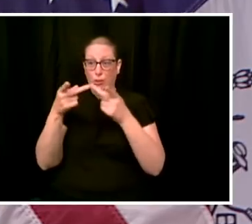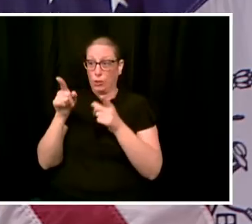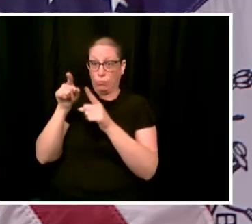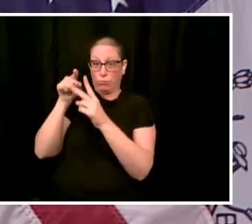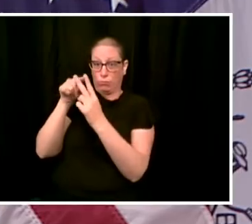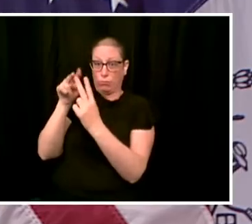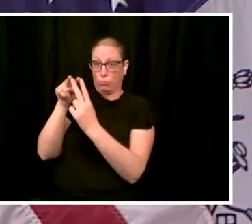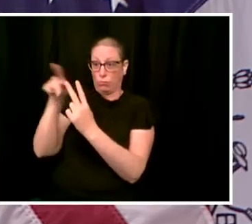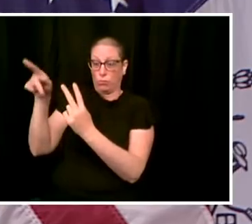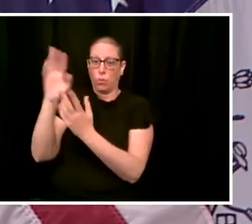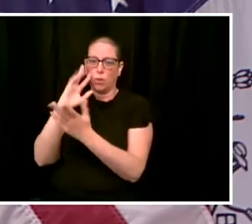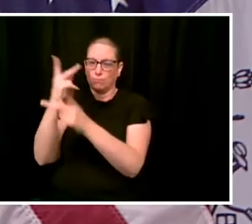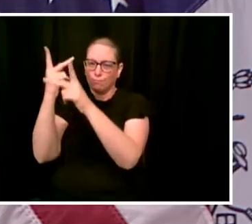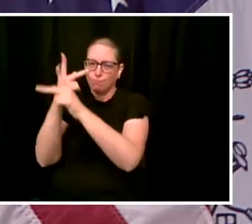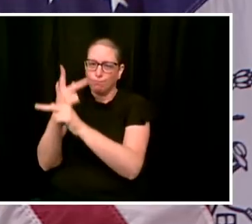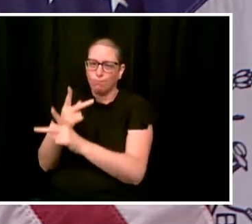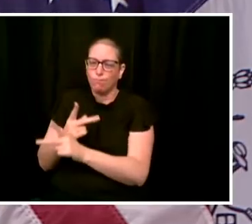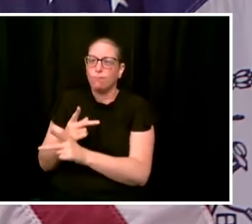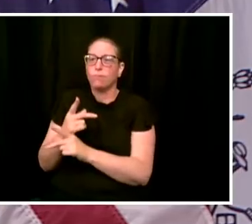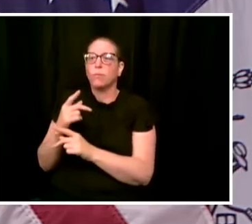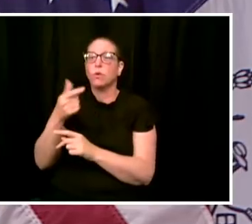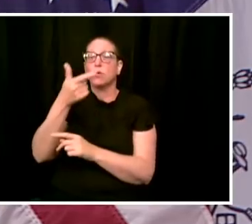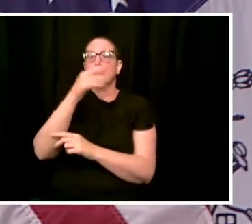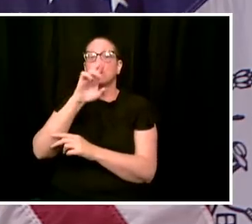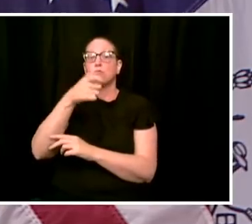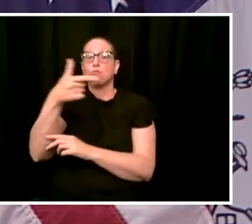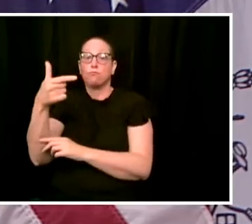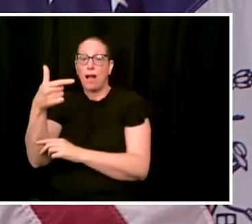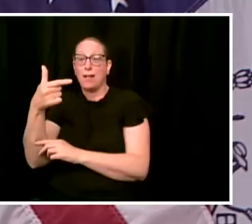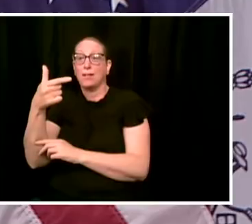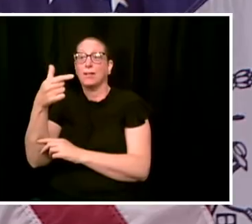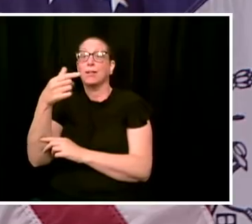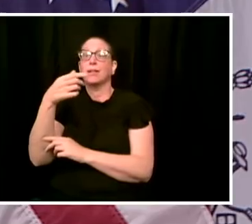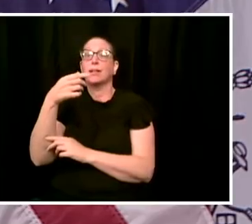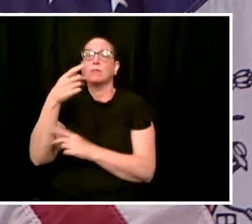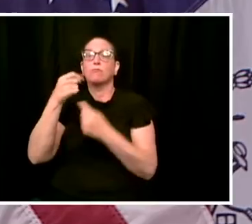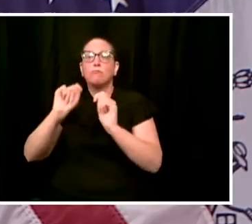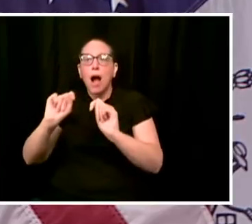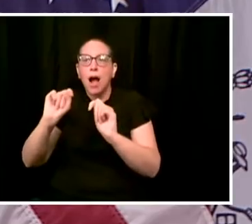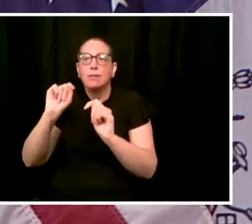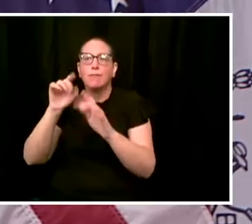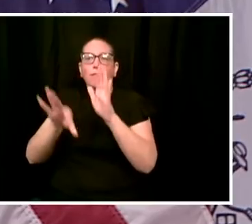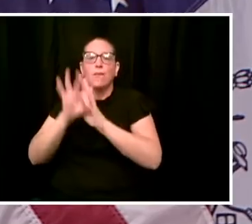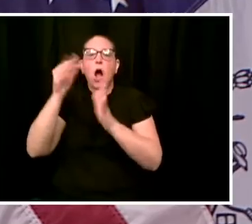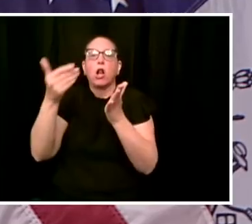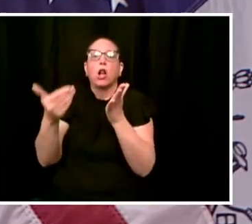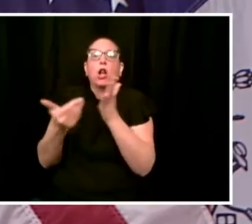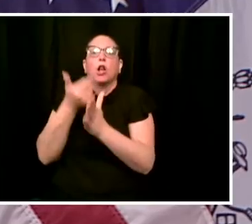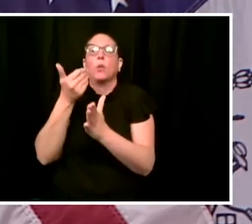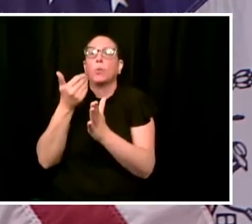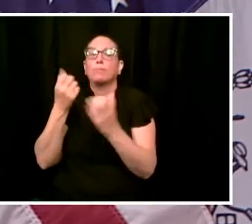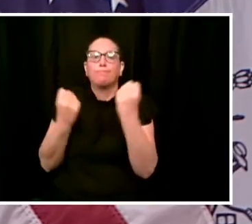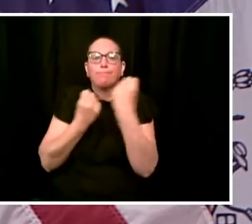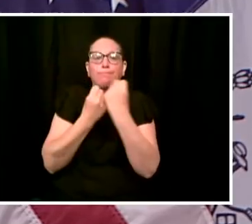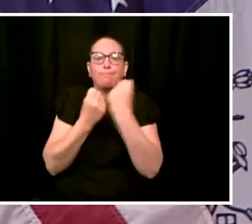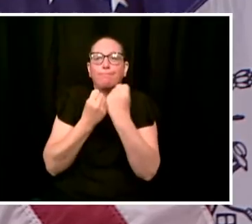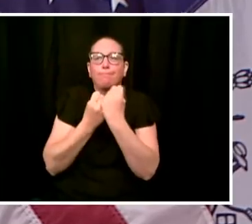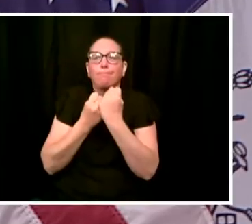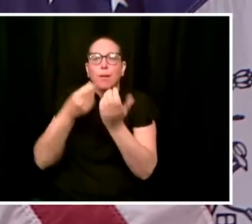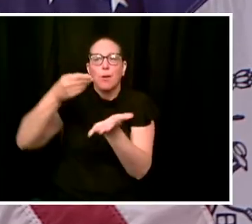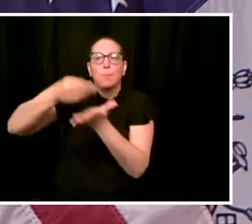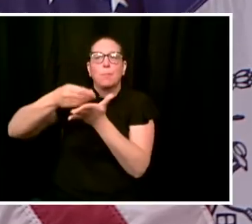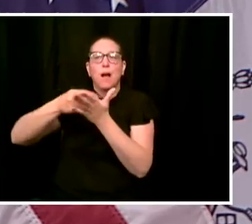WE HAVE TO DO